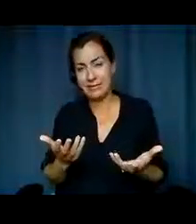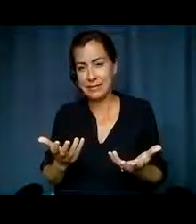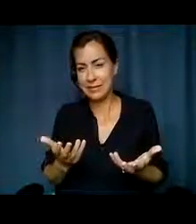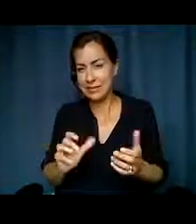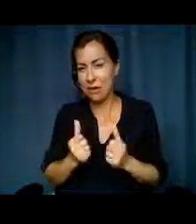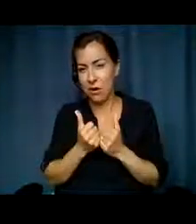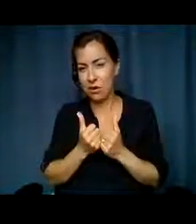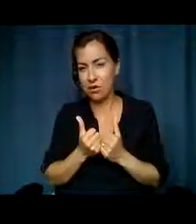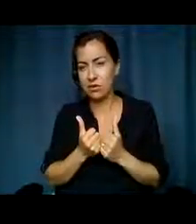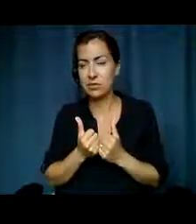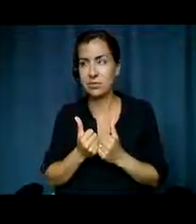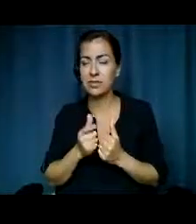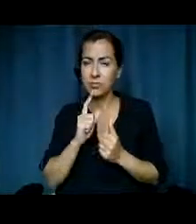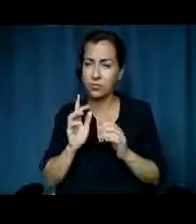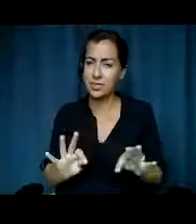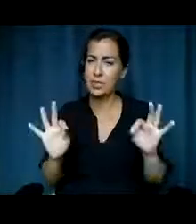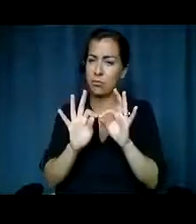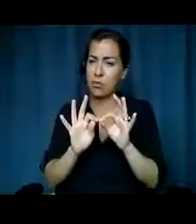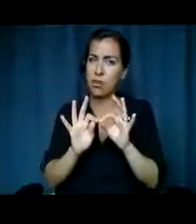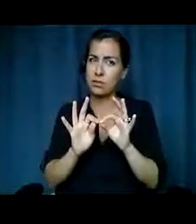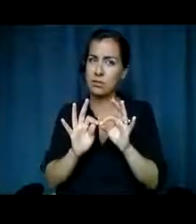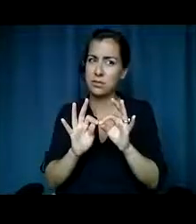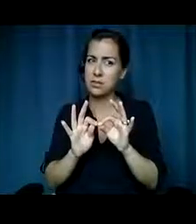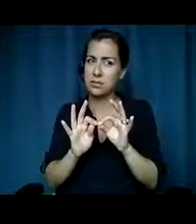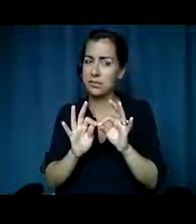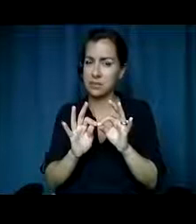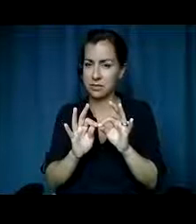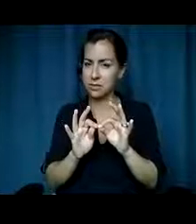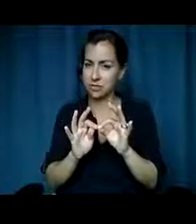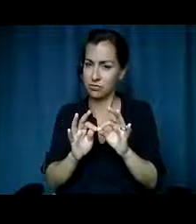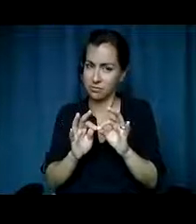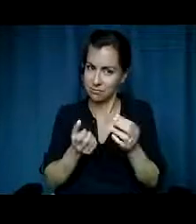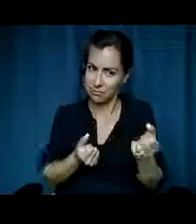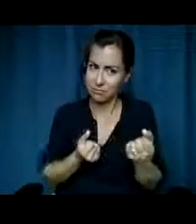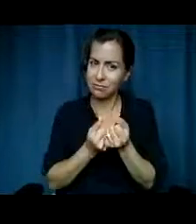Sometimes, somebody who may have relied on someone